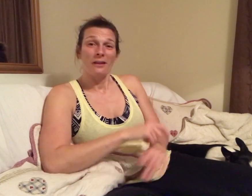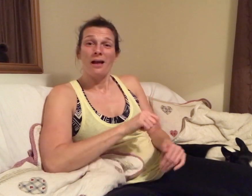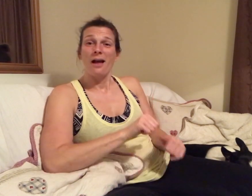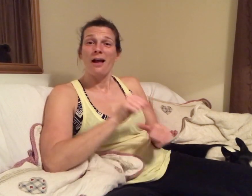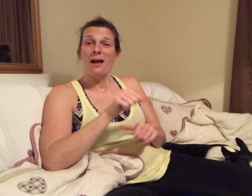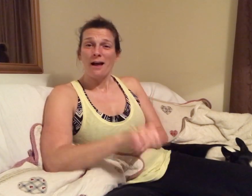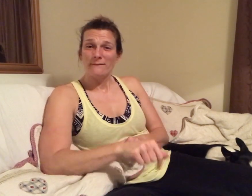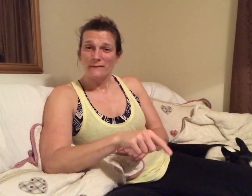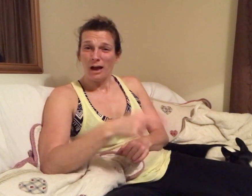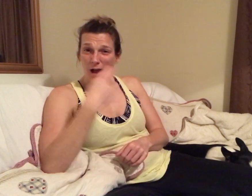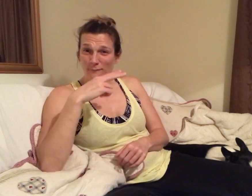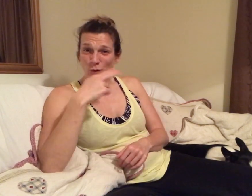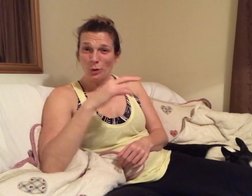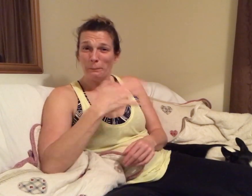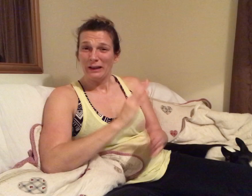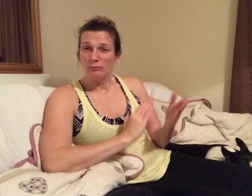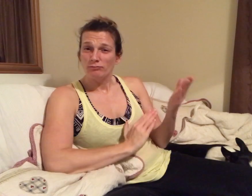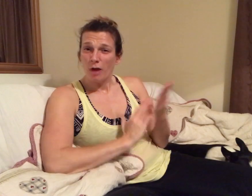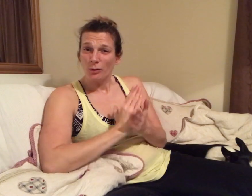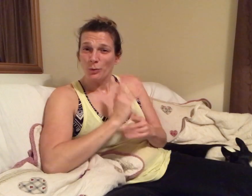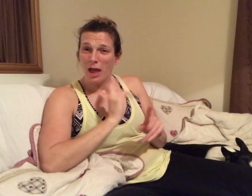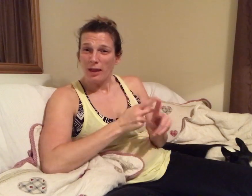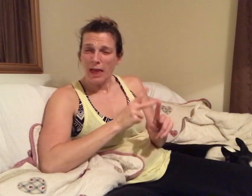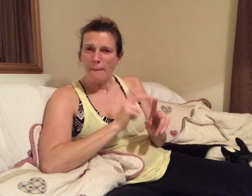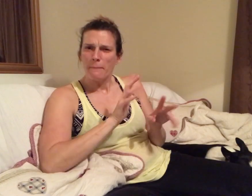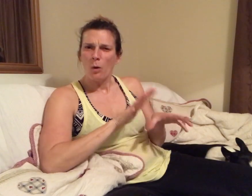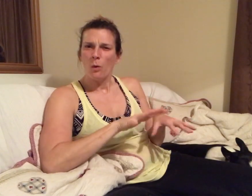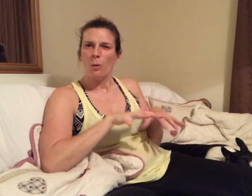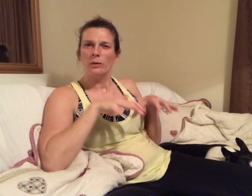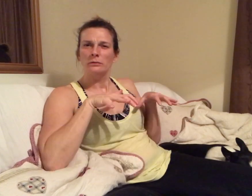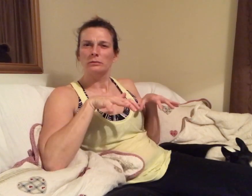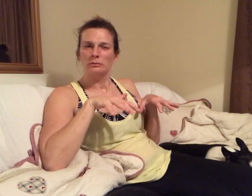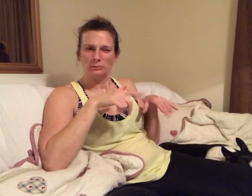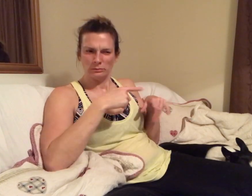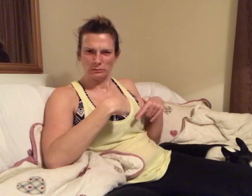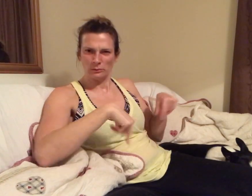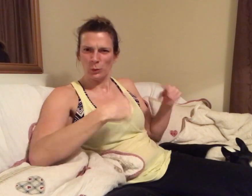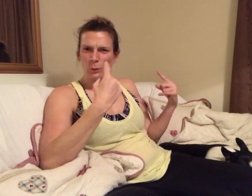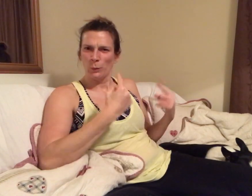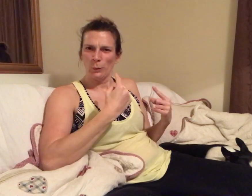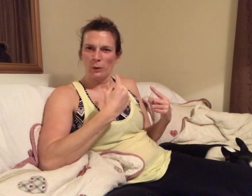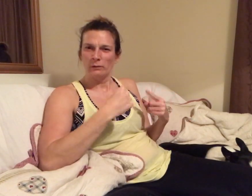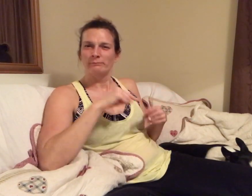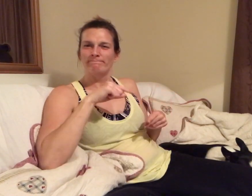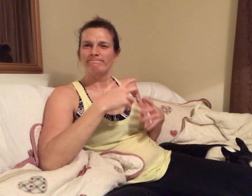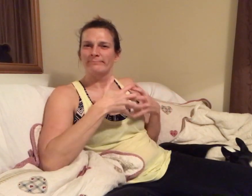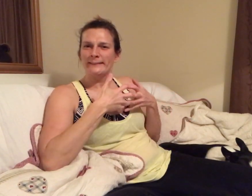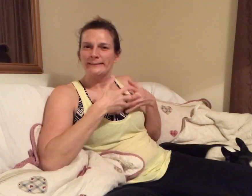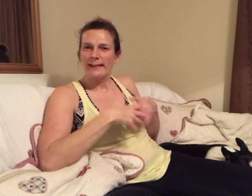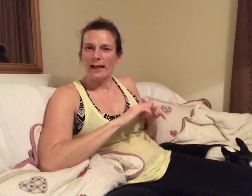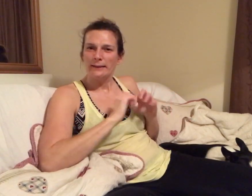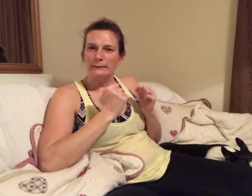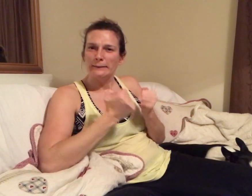Afterwards, in the afternoon we had another run through of the show, with an audience of our tech staff,